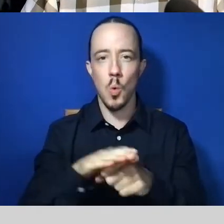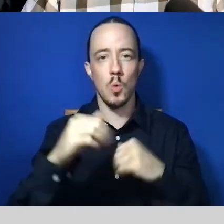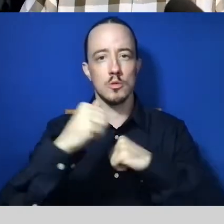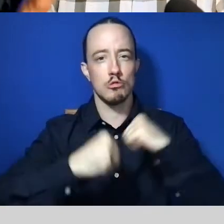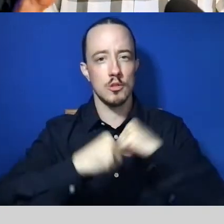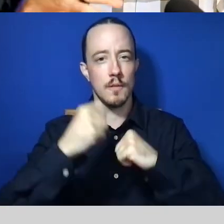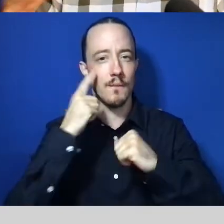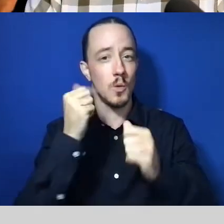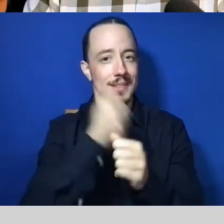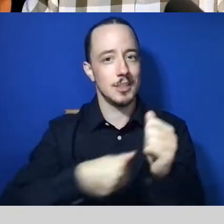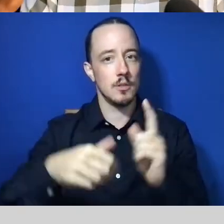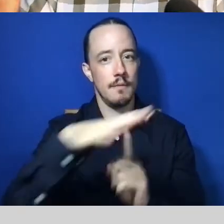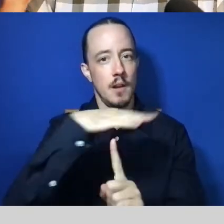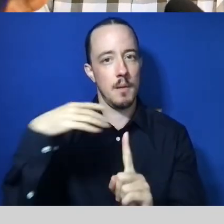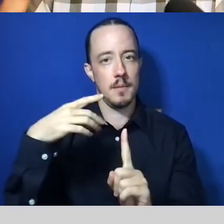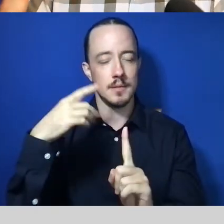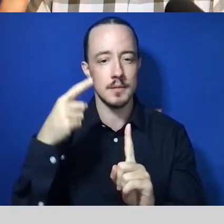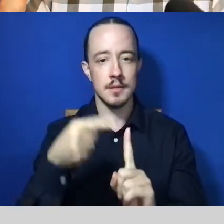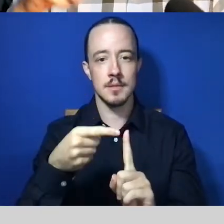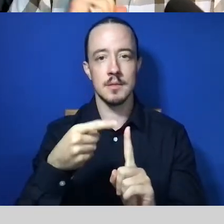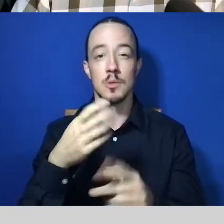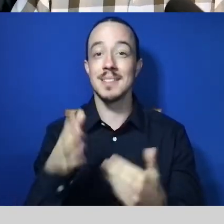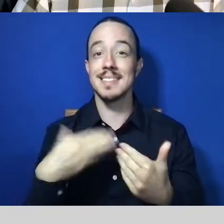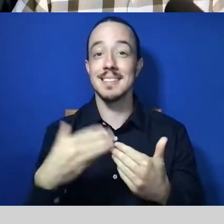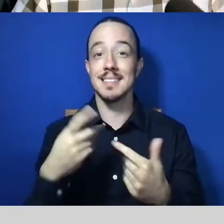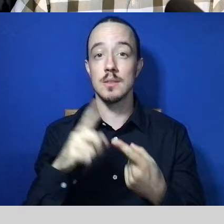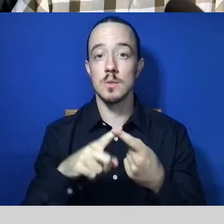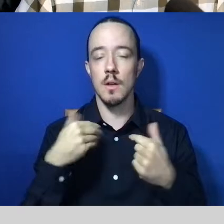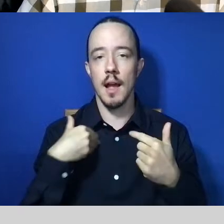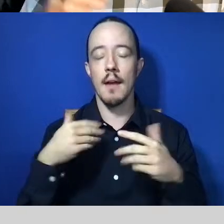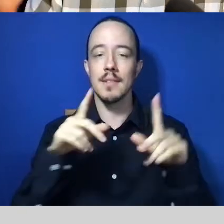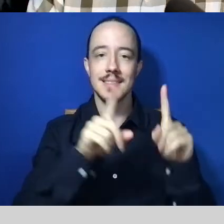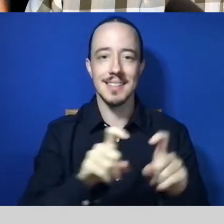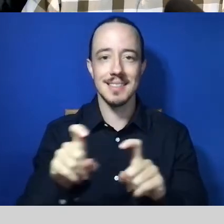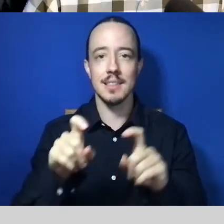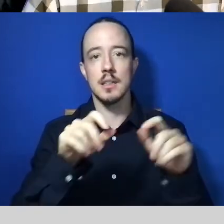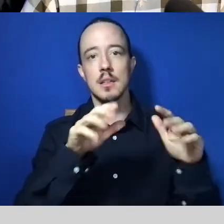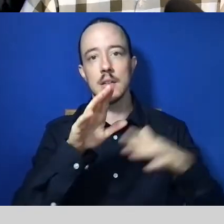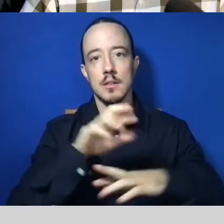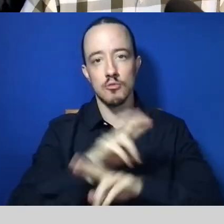So that makes it easy to have the staging and testing environments match the production environment.